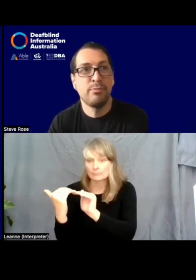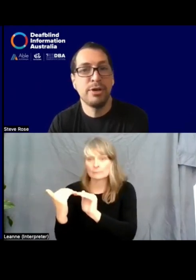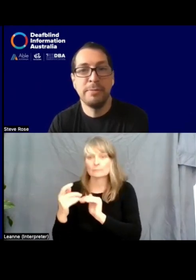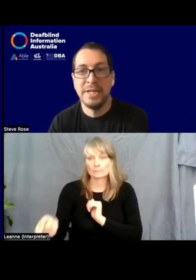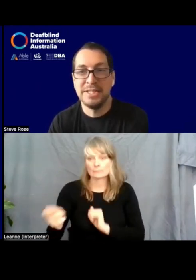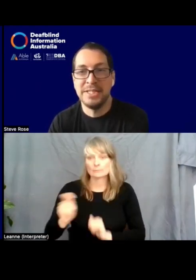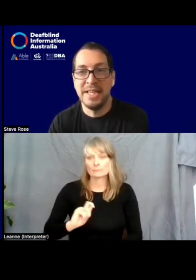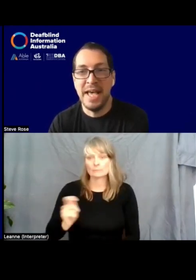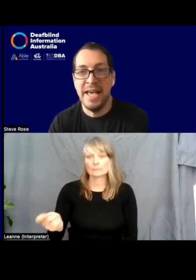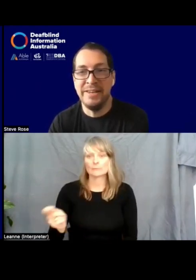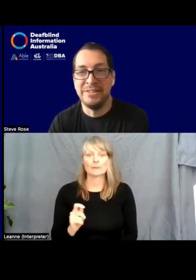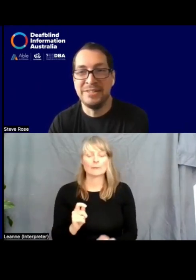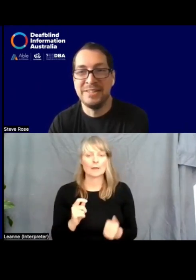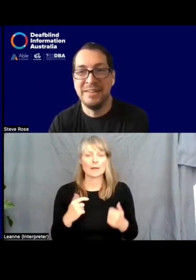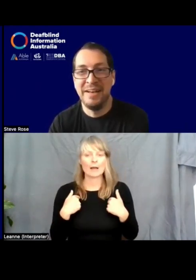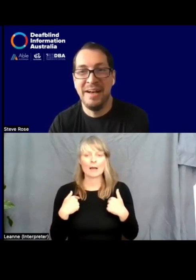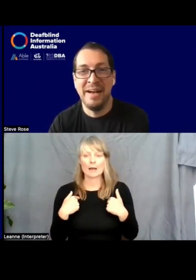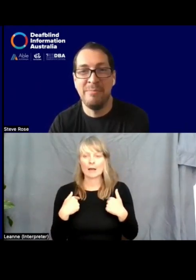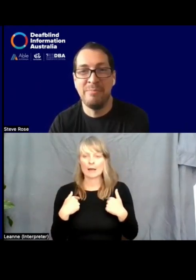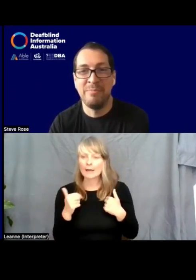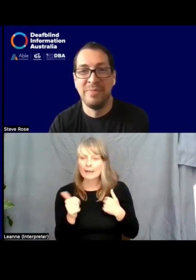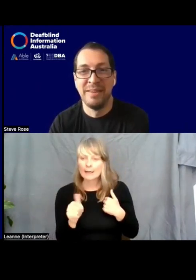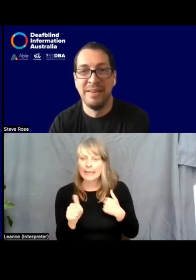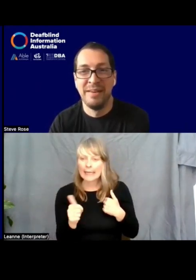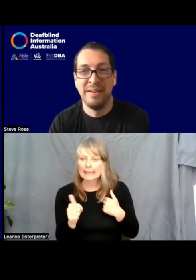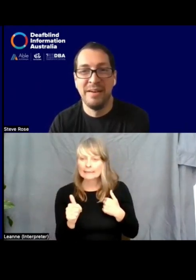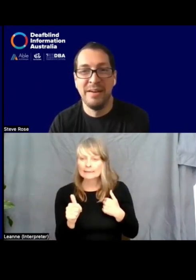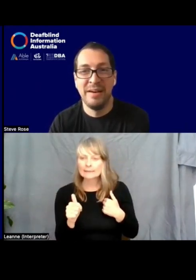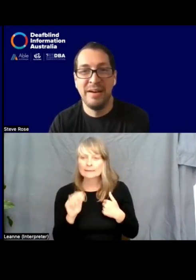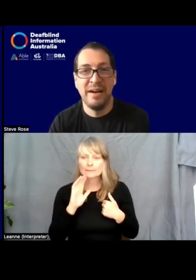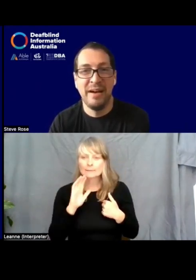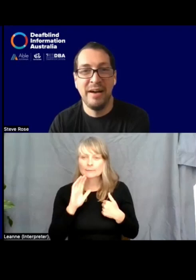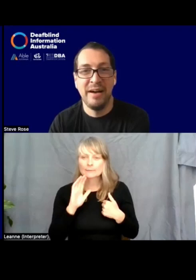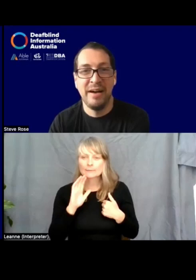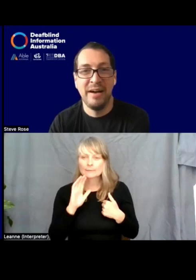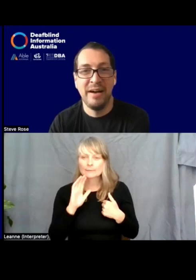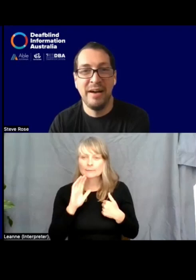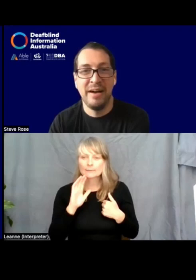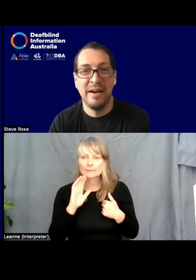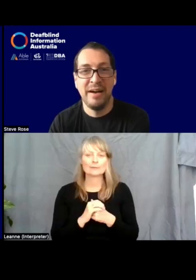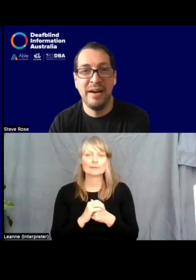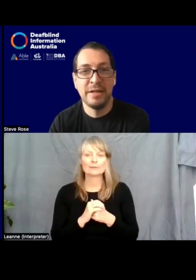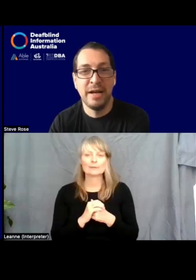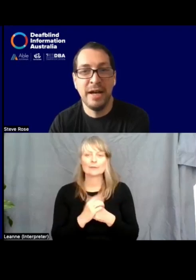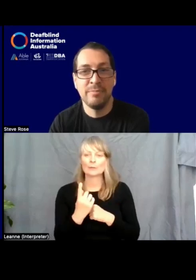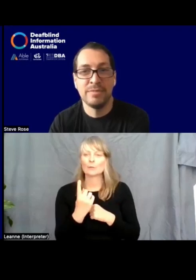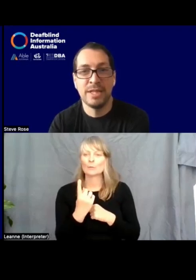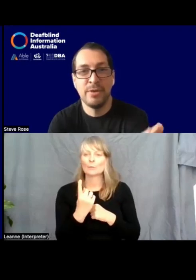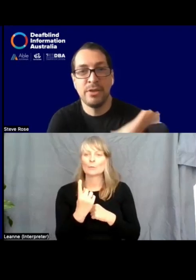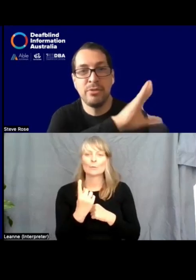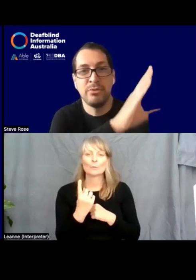That's bringing me to the end. I'm just going to do one little plug. Some of the